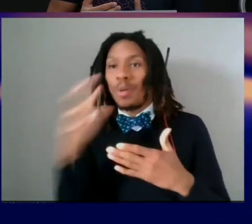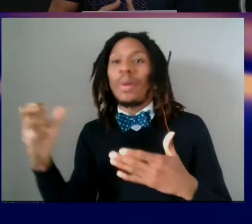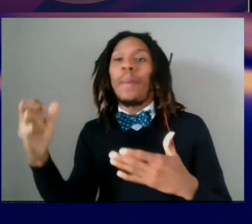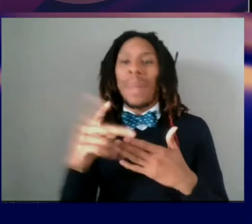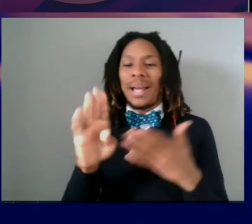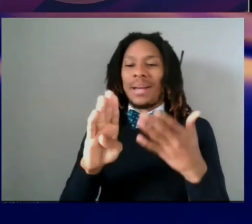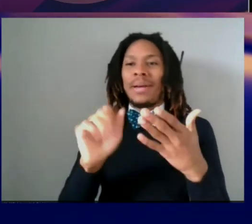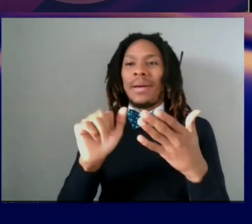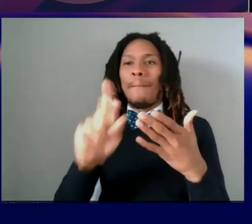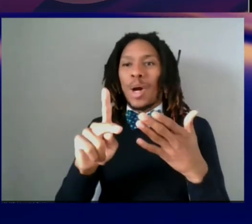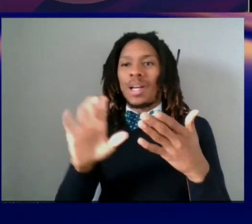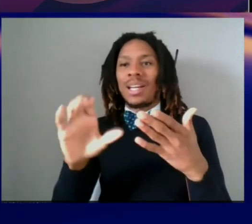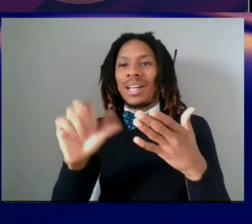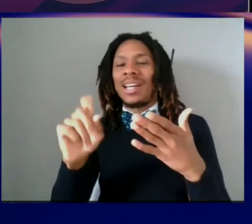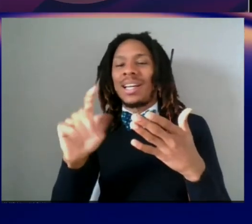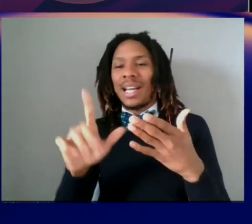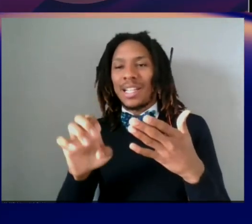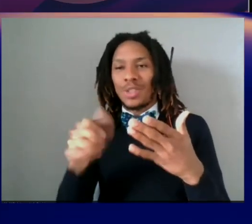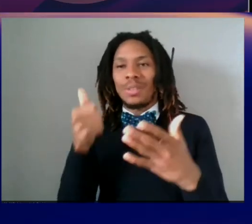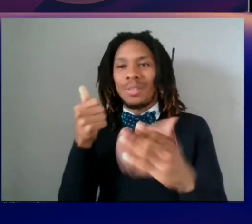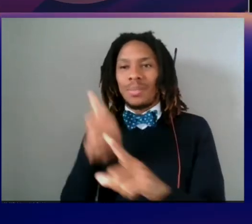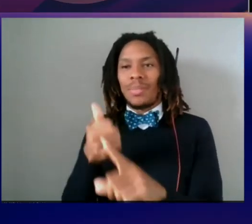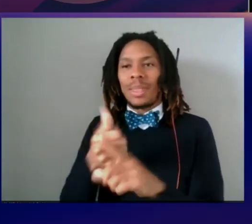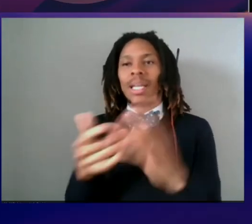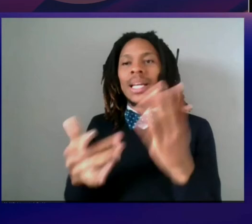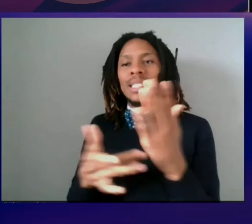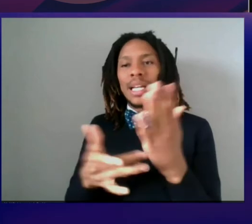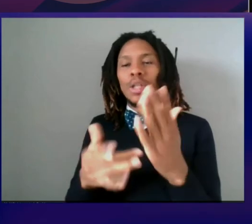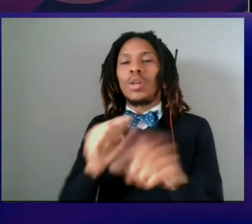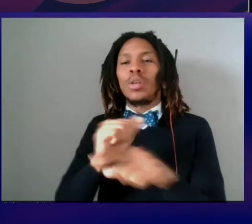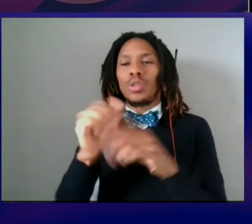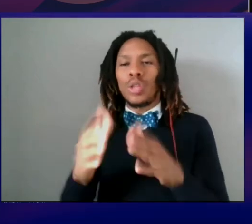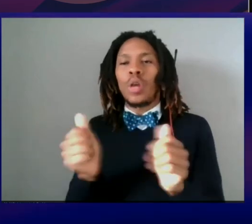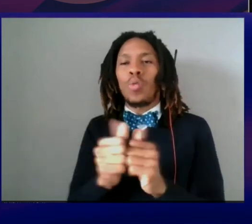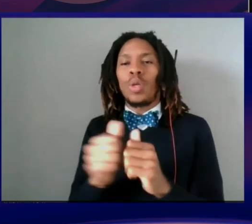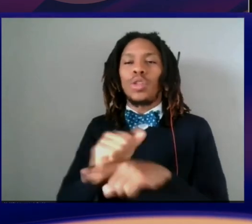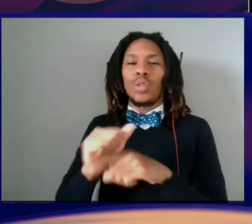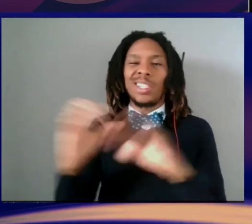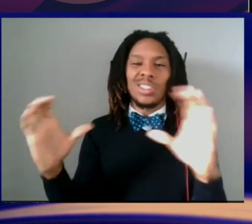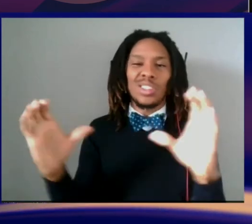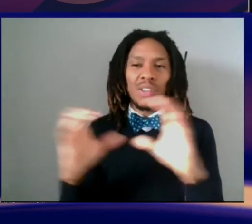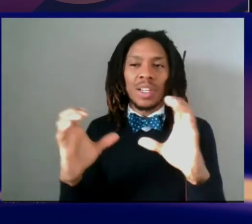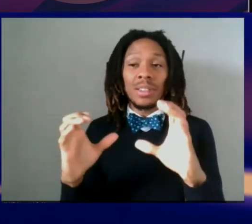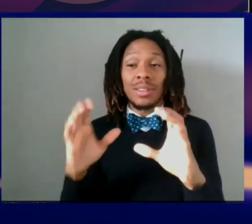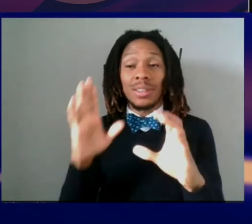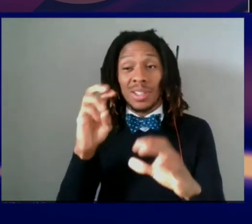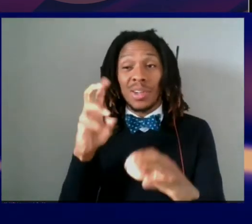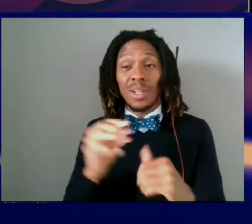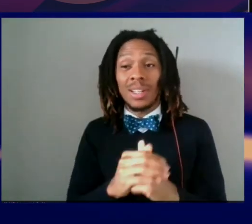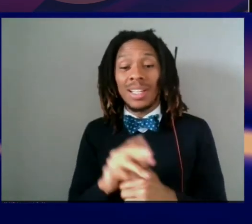Bart castle is also a technical trainer with certification and you know what? Kevin comes back for episode six,